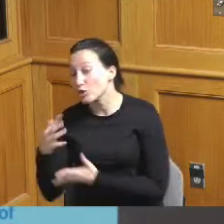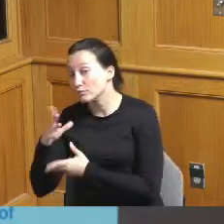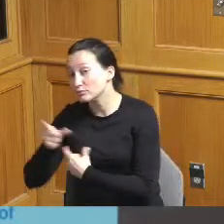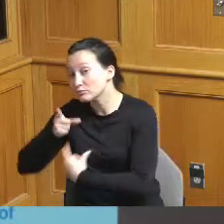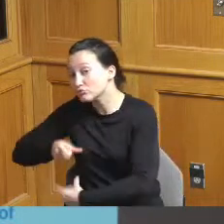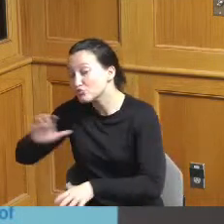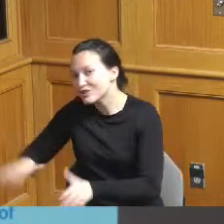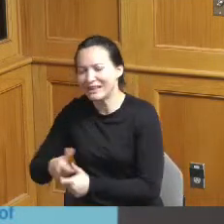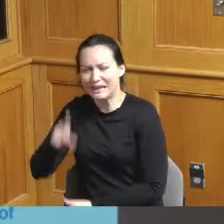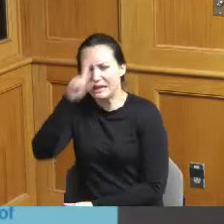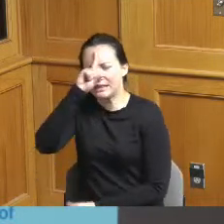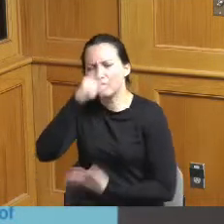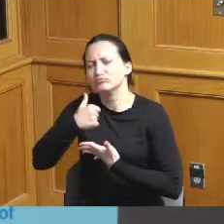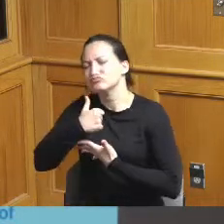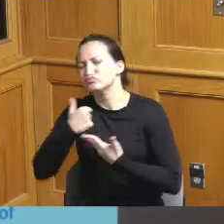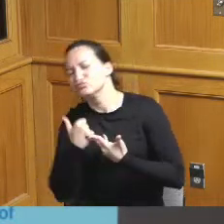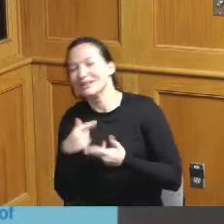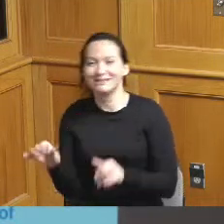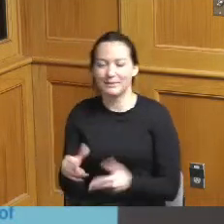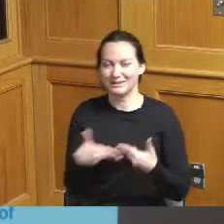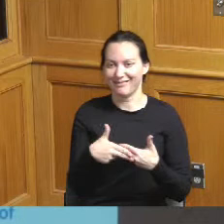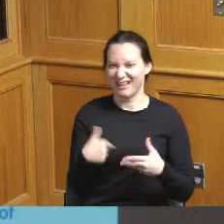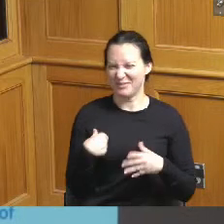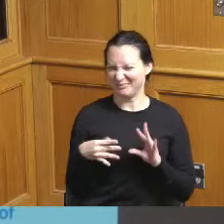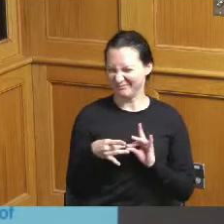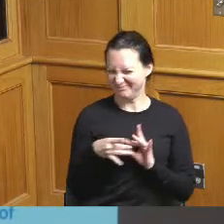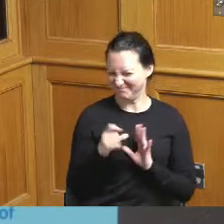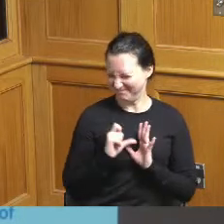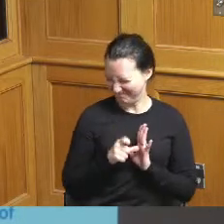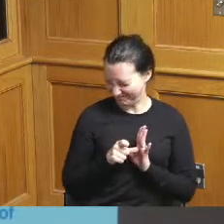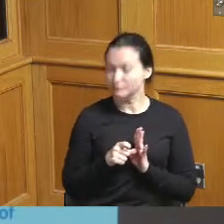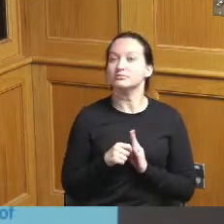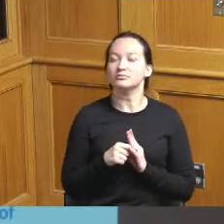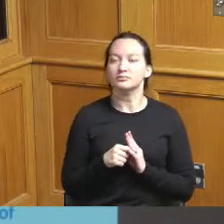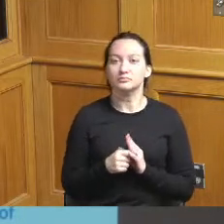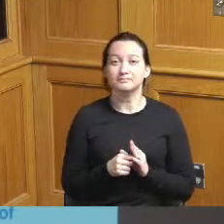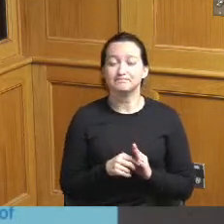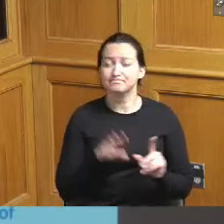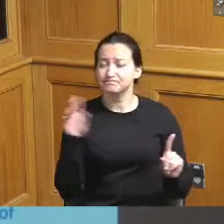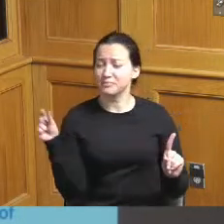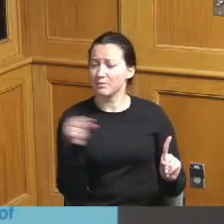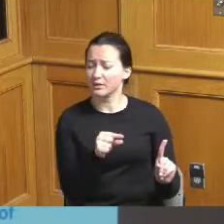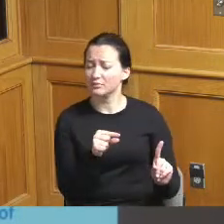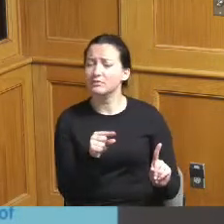less pressing but on that same slide that I think I just want to point out Bring attention to is